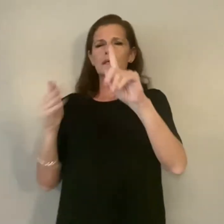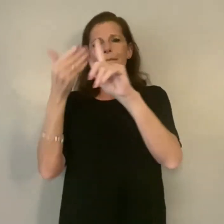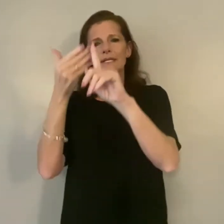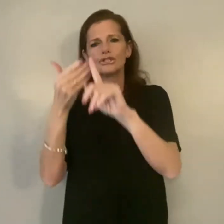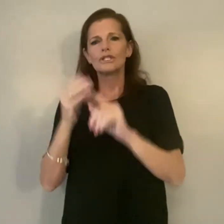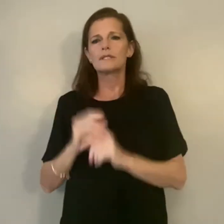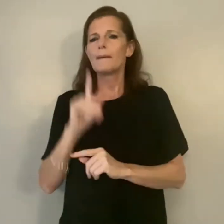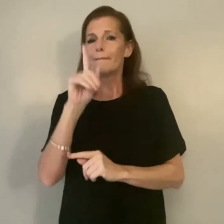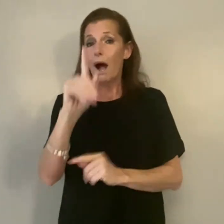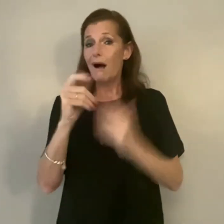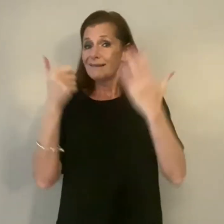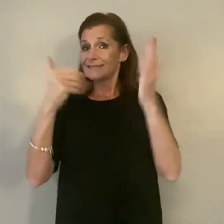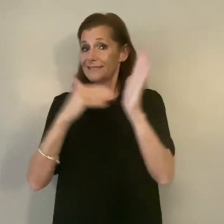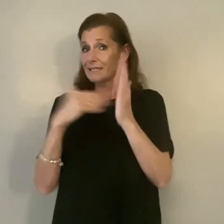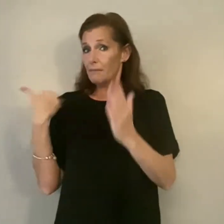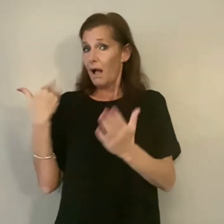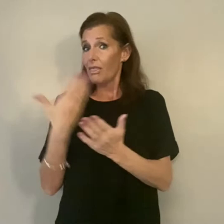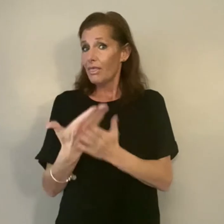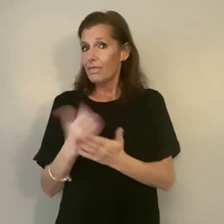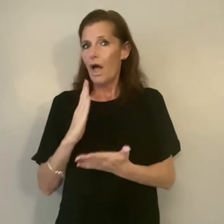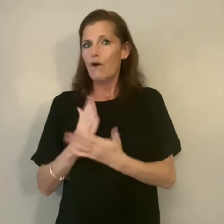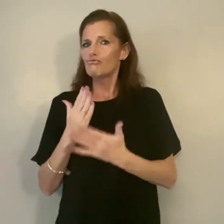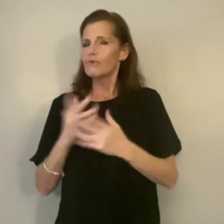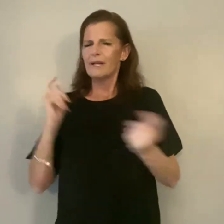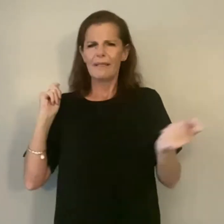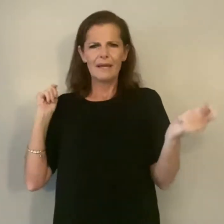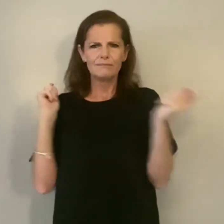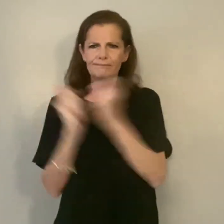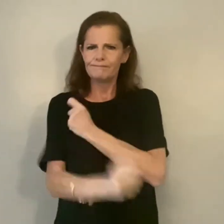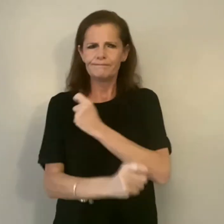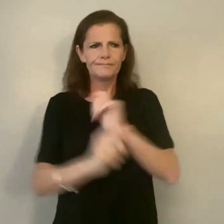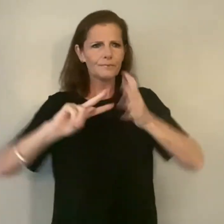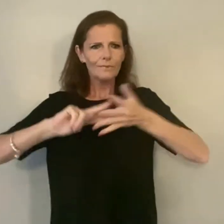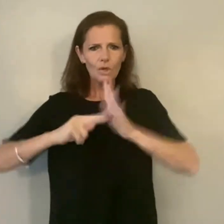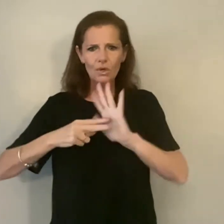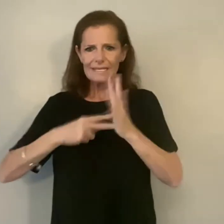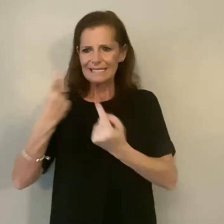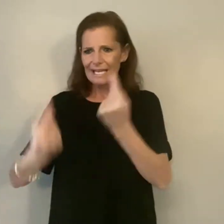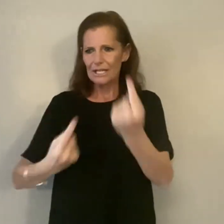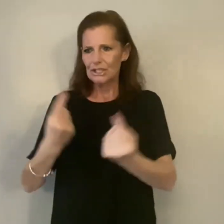But what has happened over the last six months is very much been a shift for organizations in perhaps